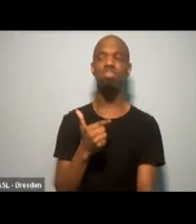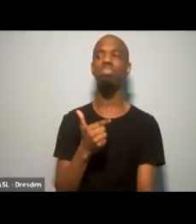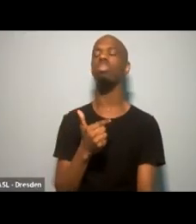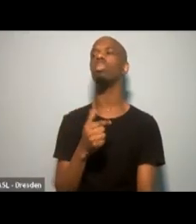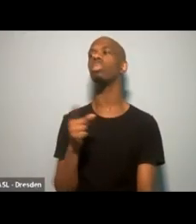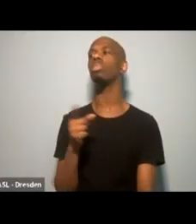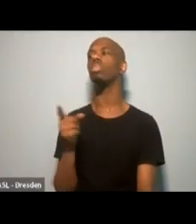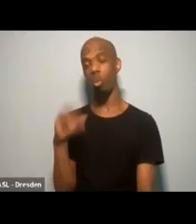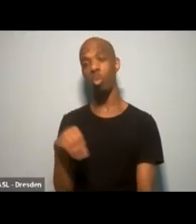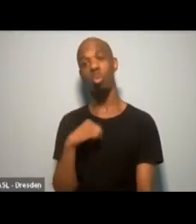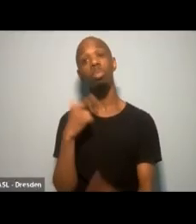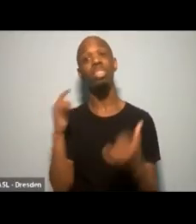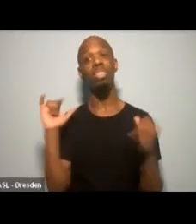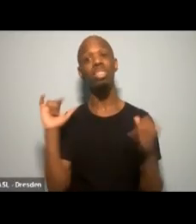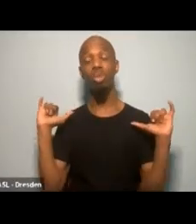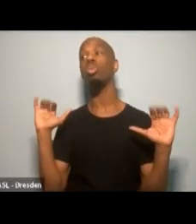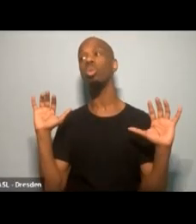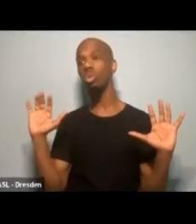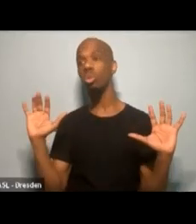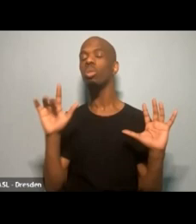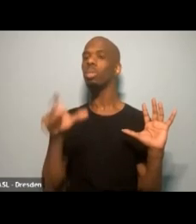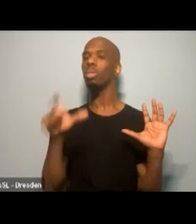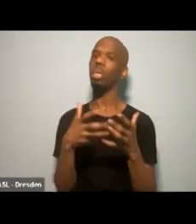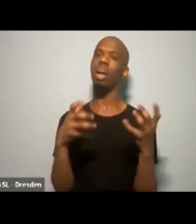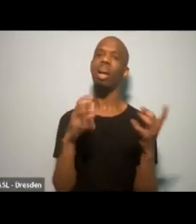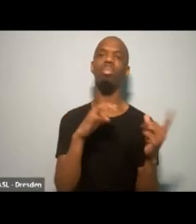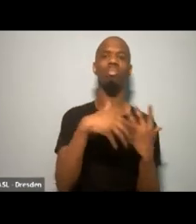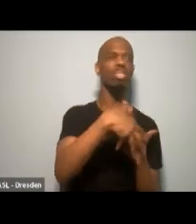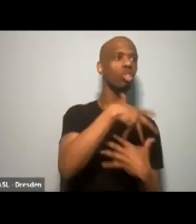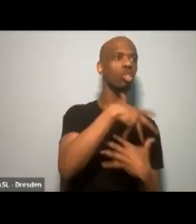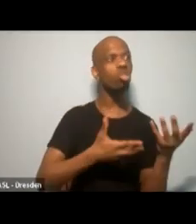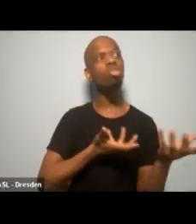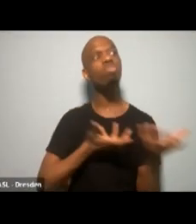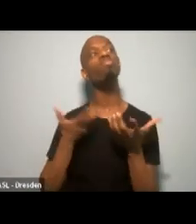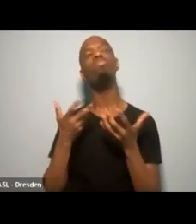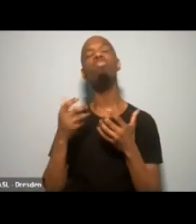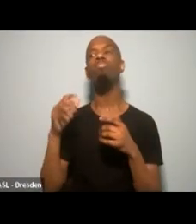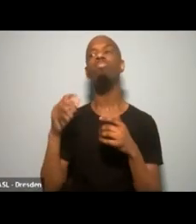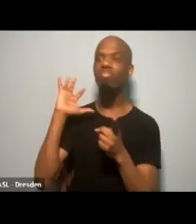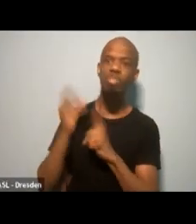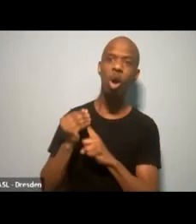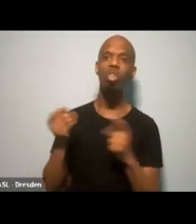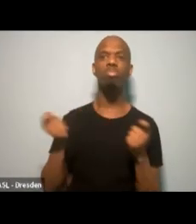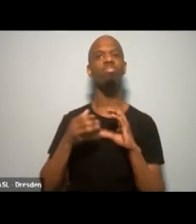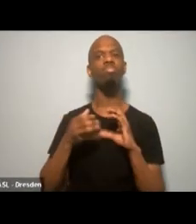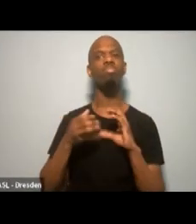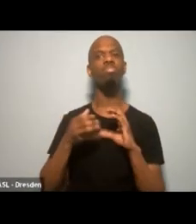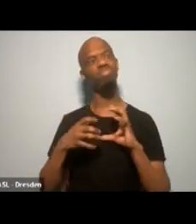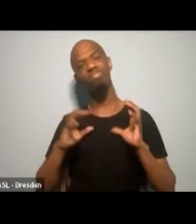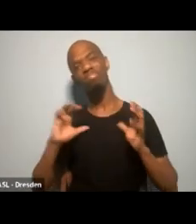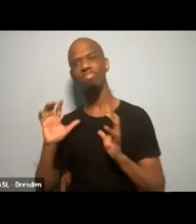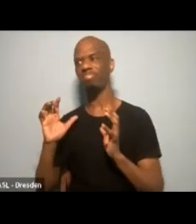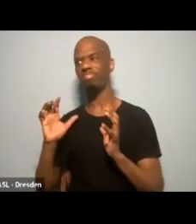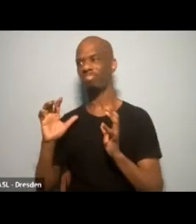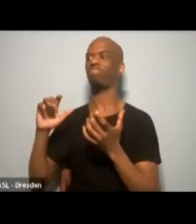of social cultural change over time to have an impact on government,